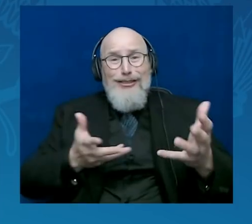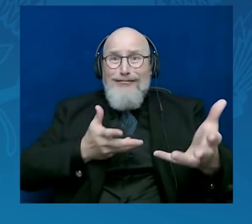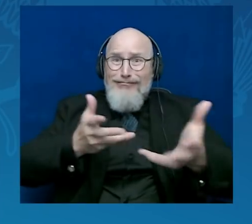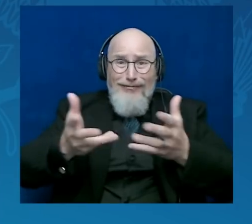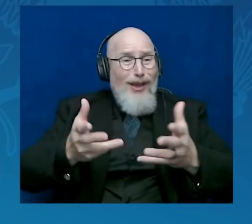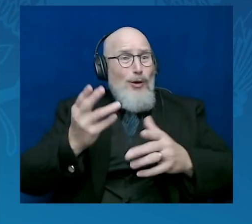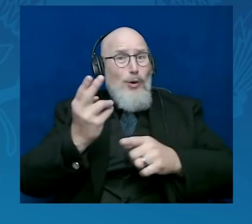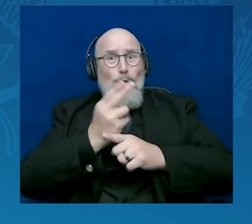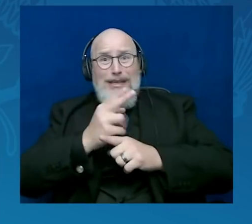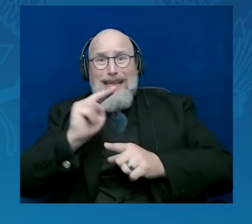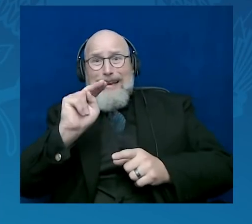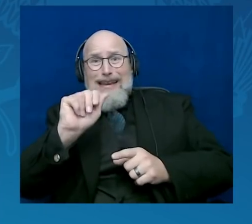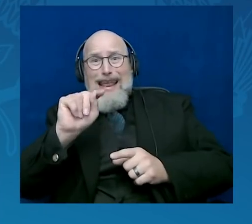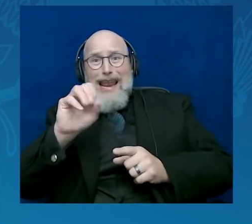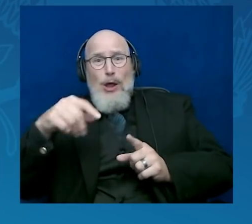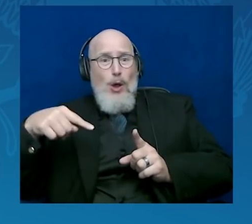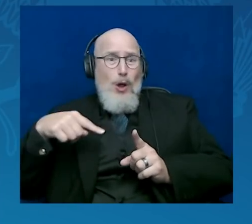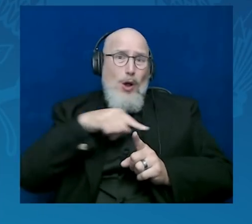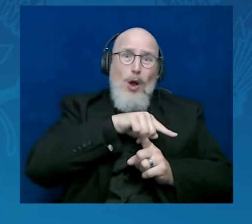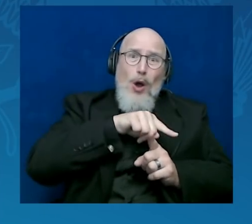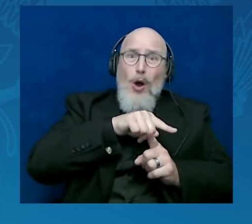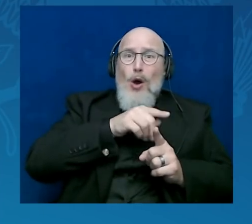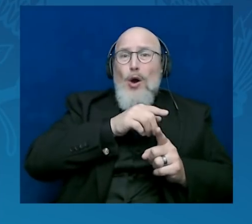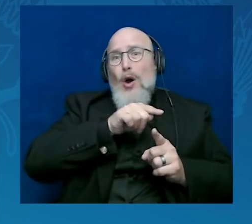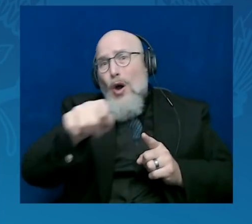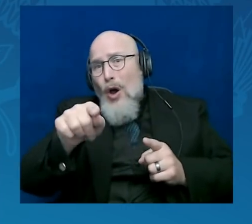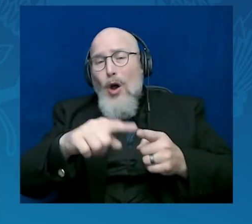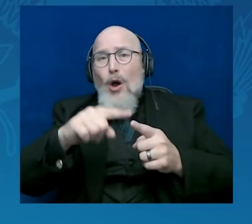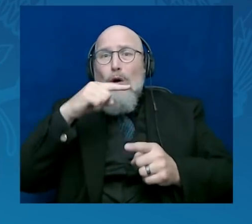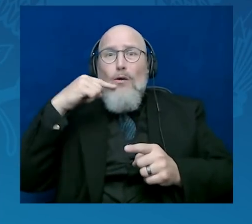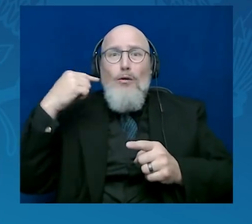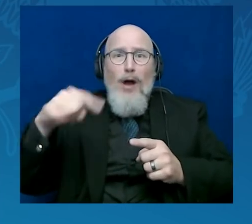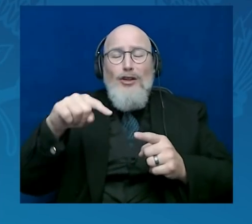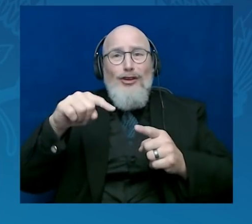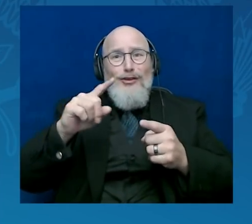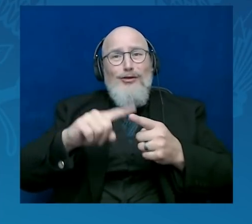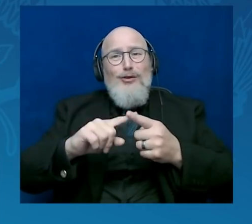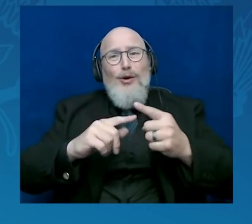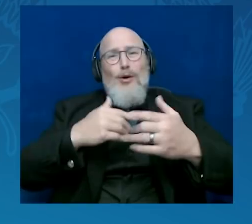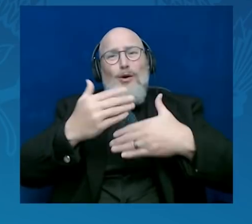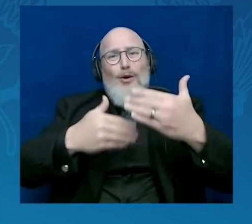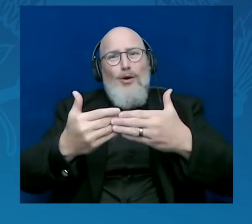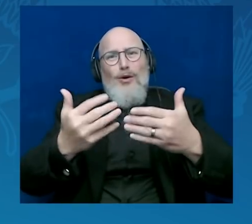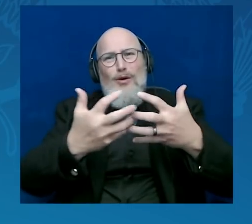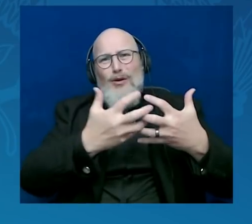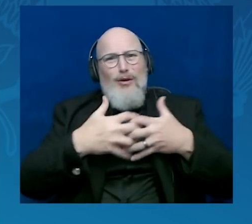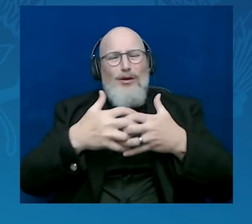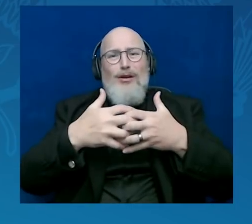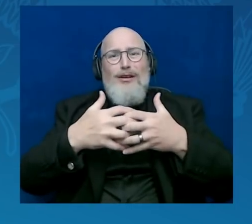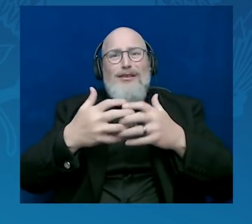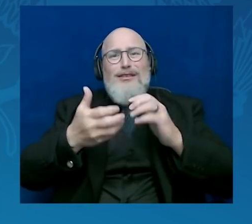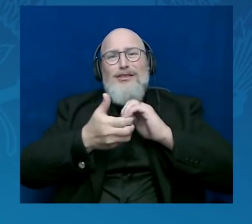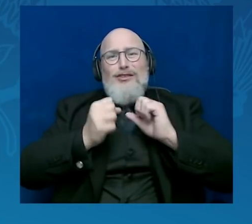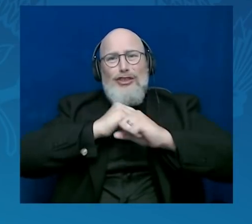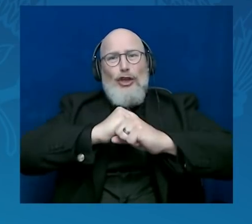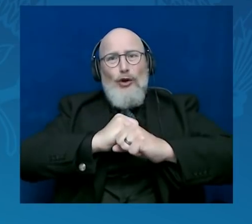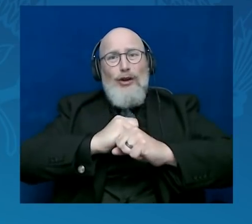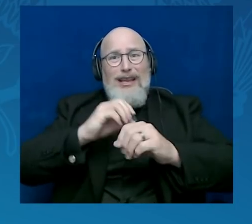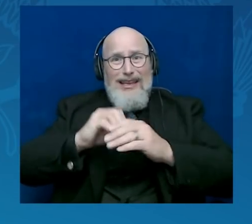the Organization for Security and Cooperation in Europe, the United Nations, and bilateral dialogues.